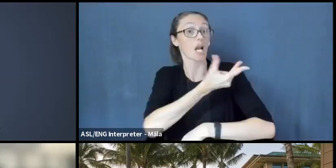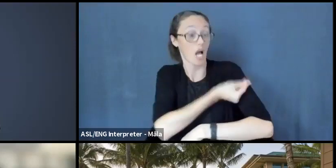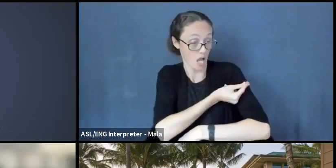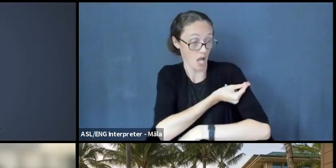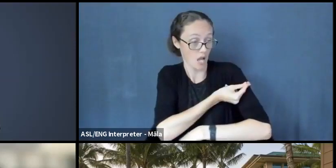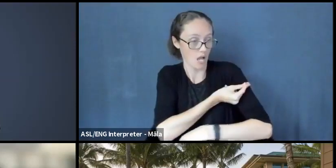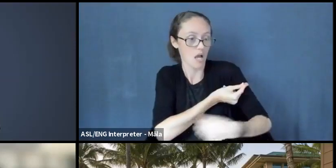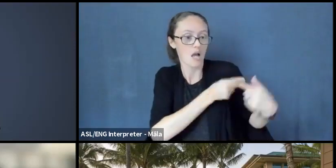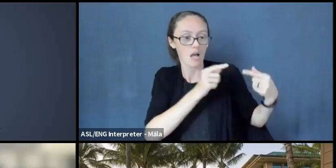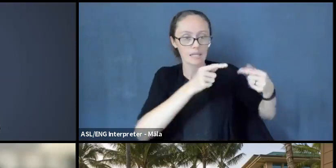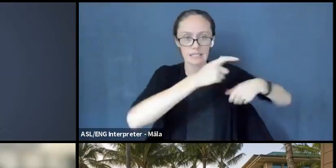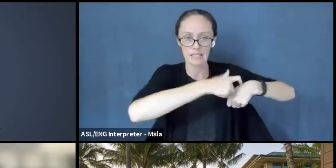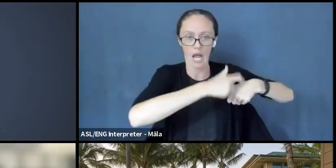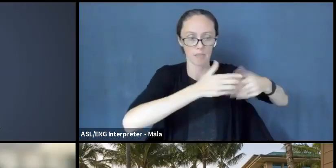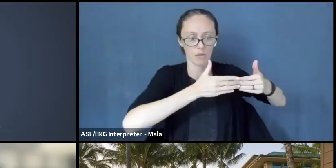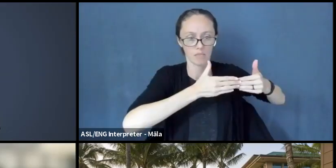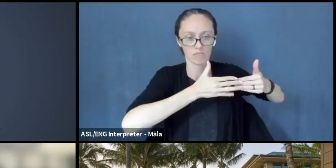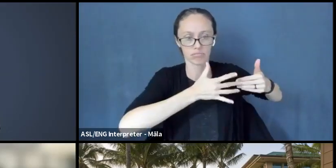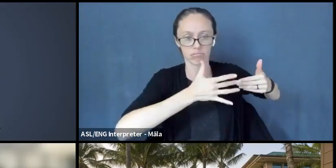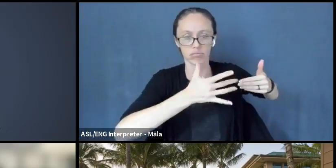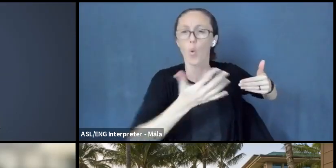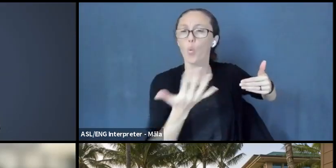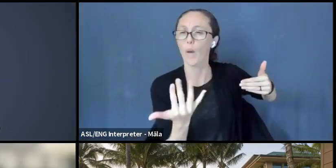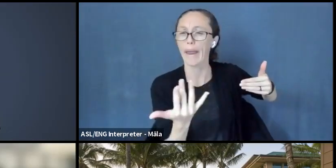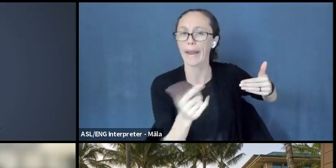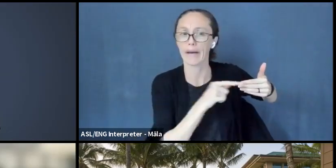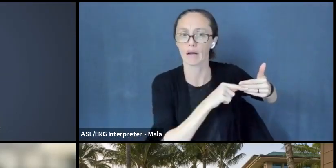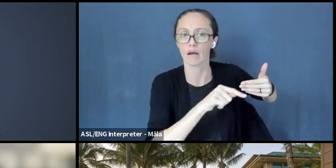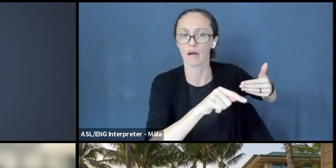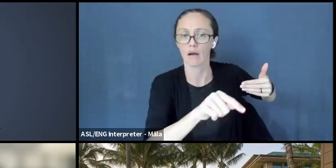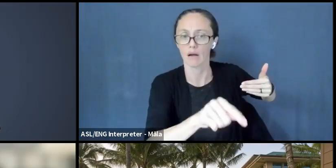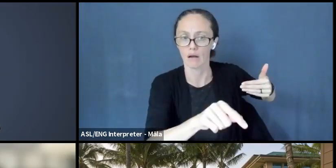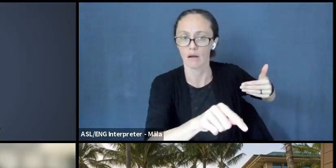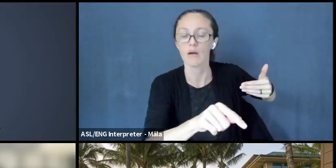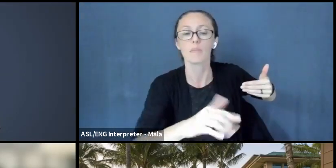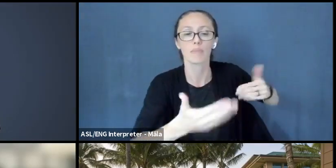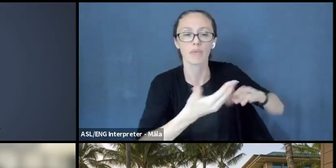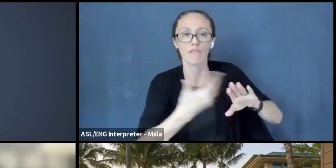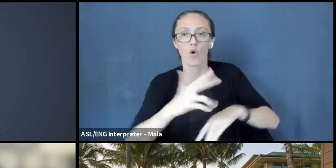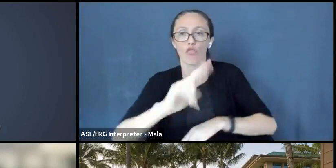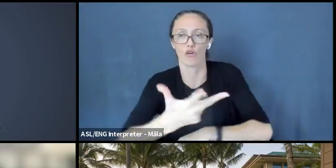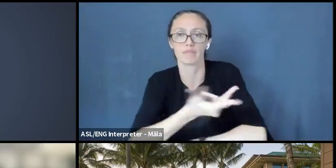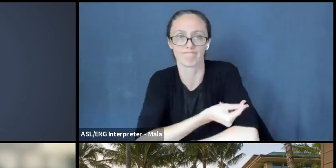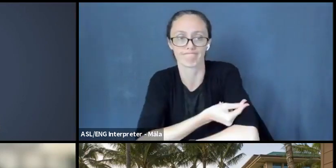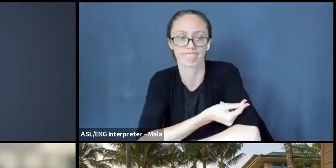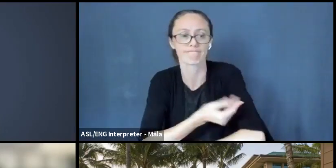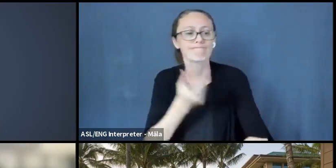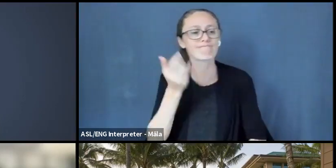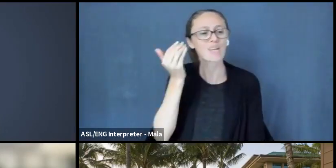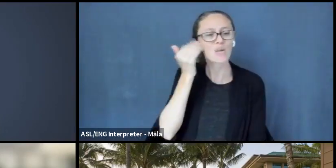If you think about vaccines that already are present like hepatitis or HPV vaccines, usually